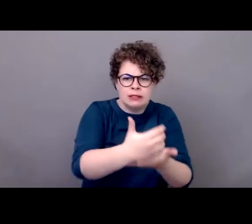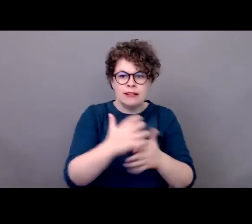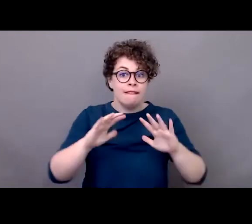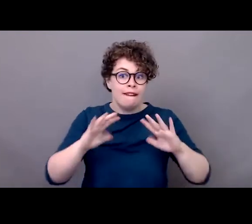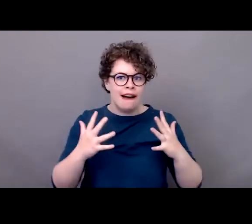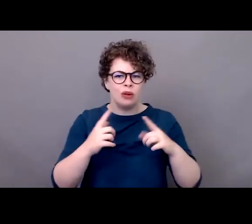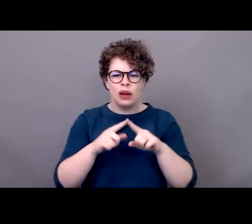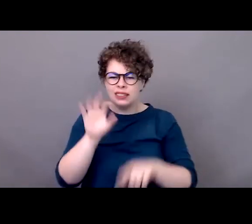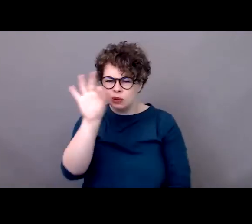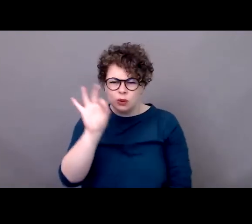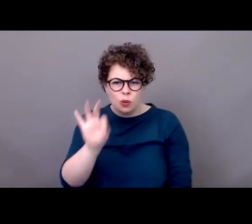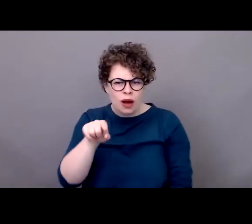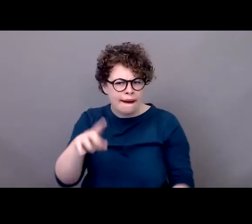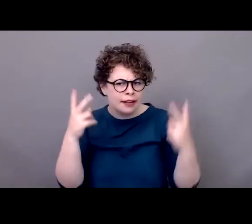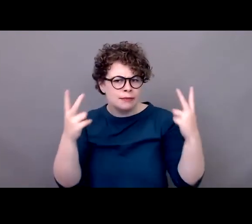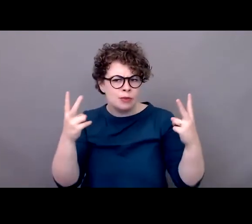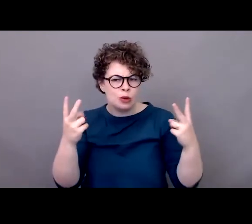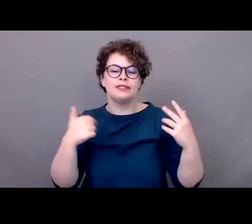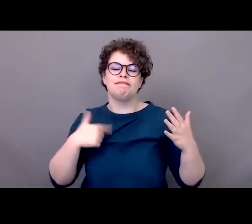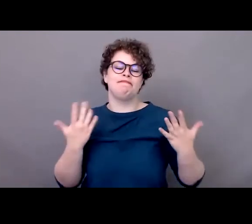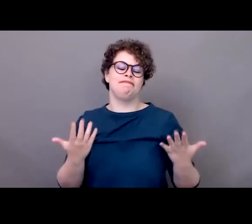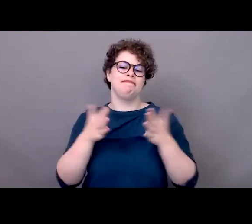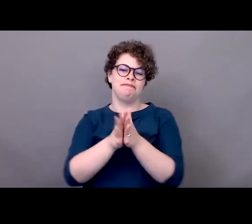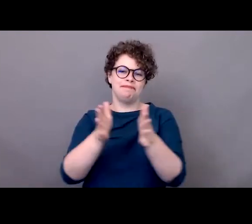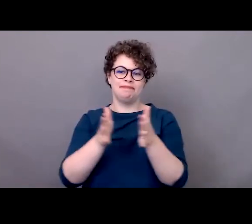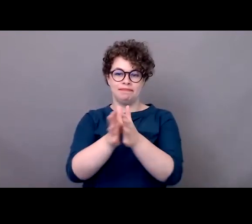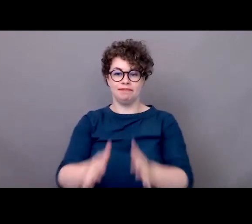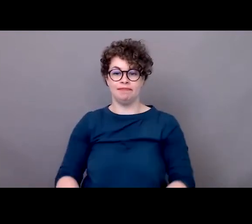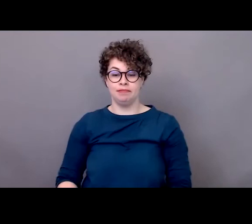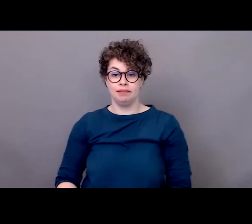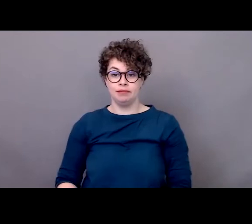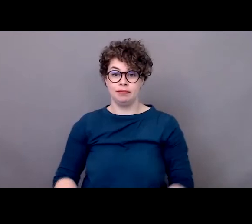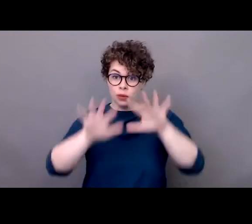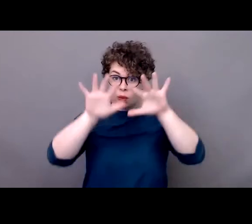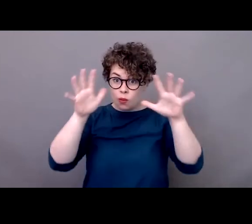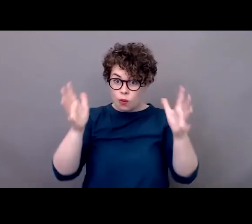So, as we heard in the introduction, 15% of the world's population has a disability.